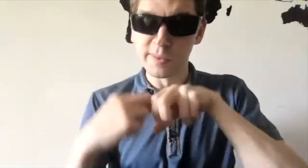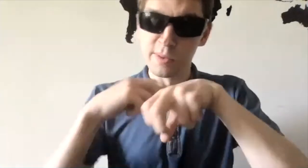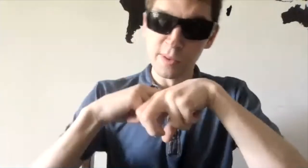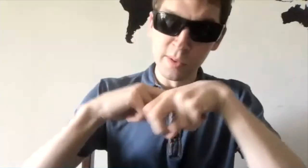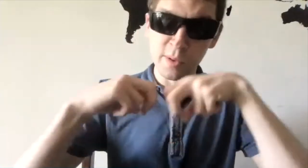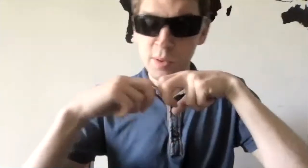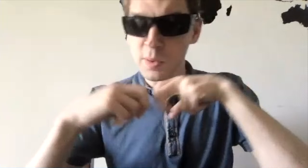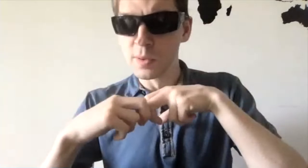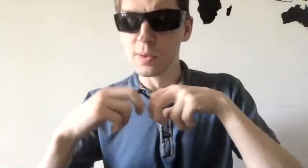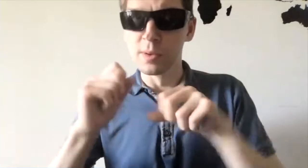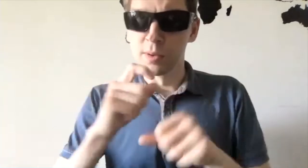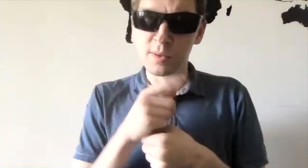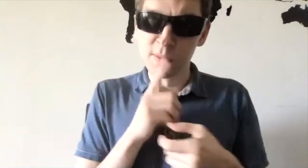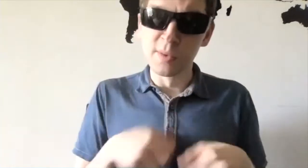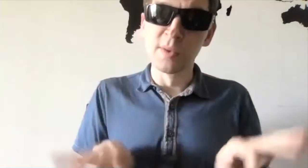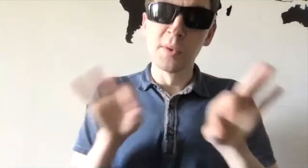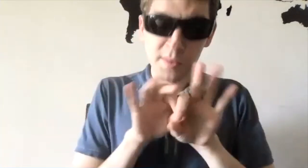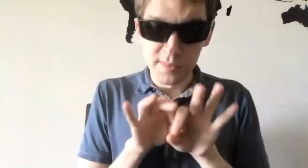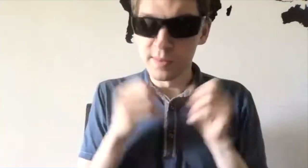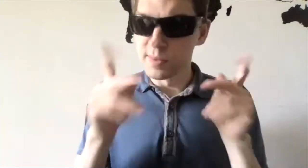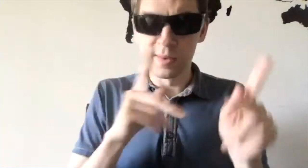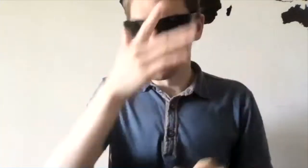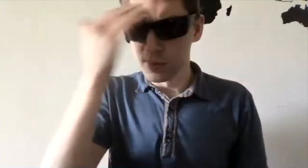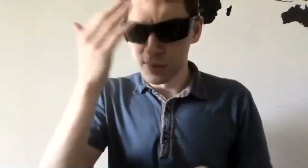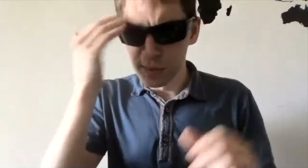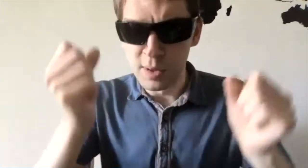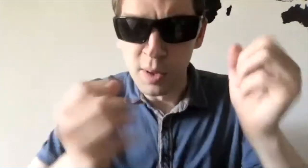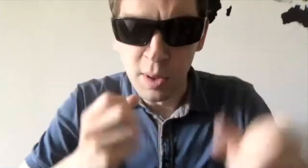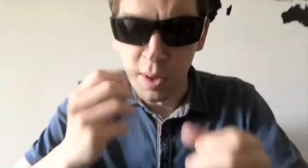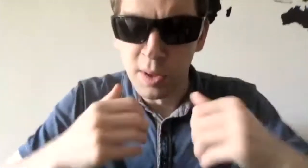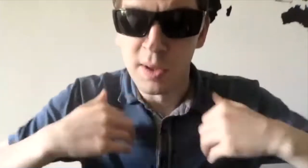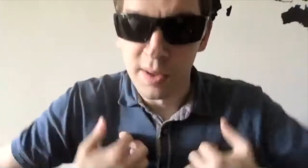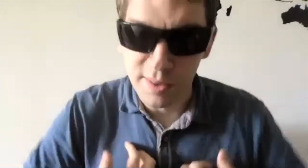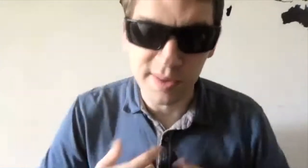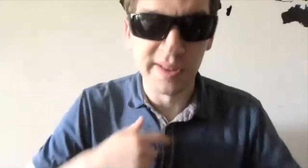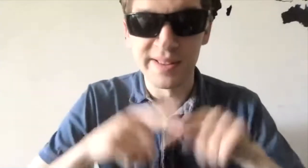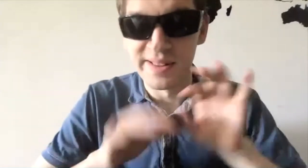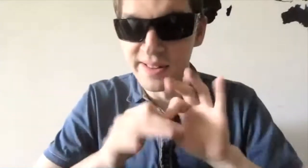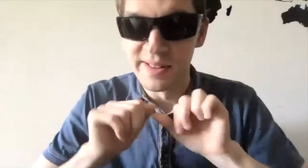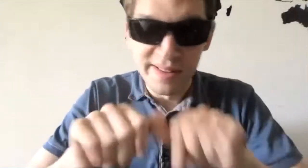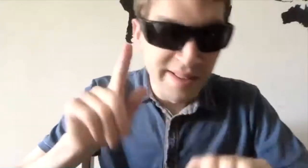It's important to watch your body structure and how you're holding yourself so that it doesn't become